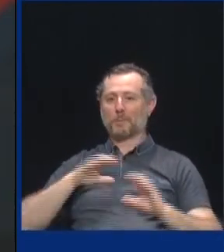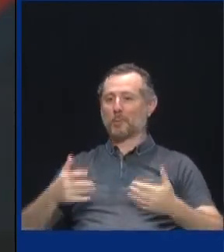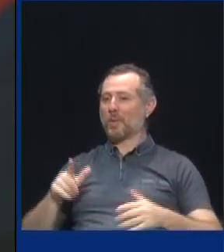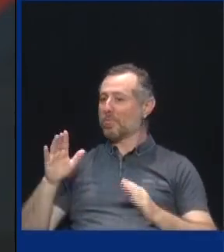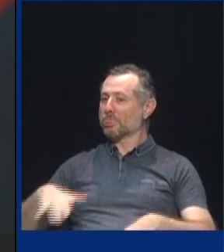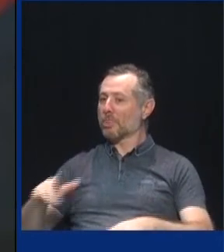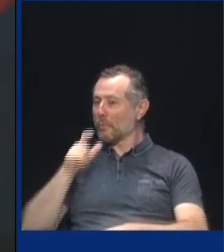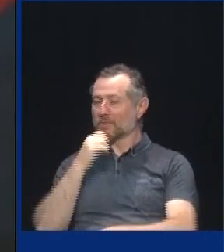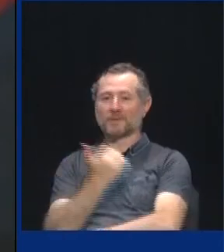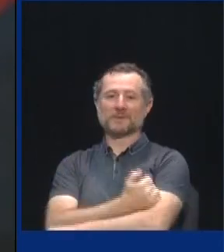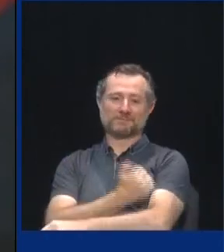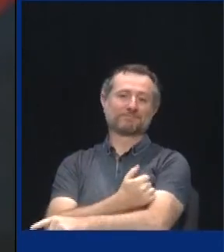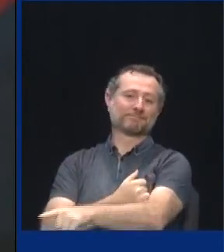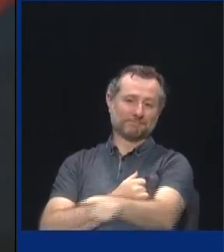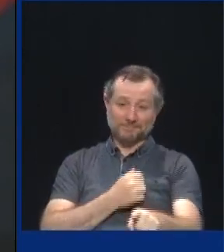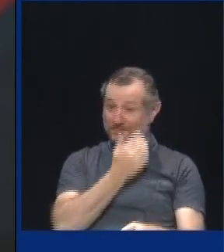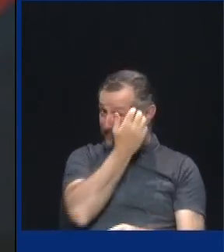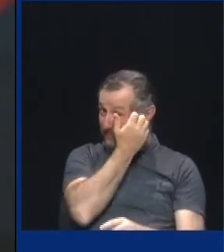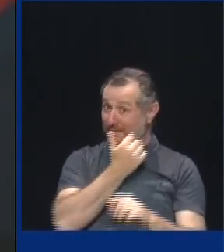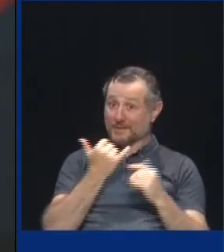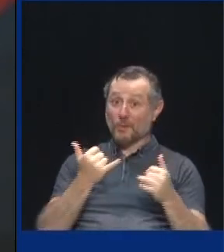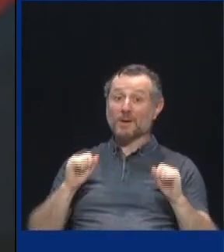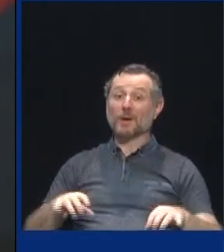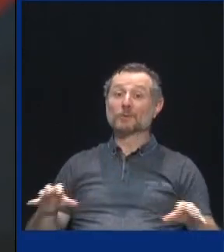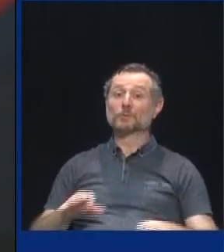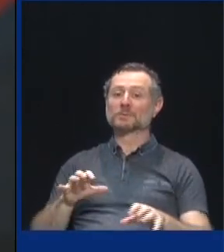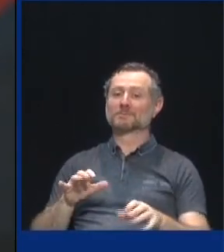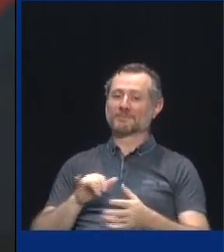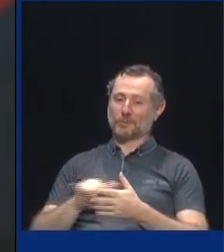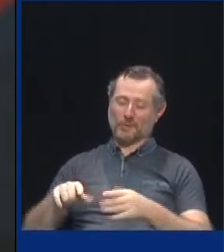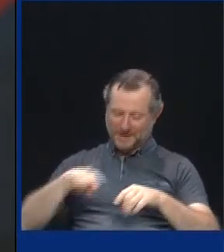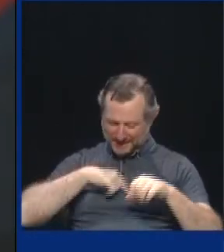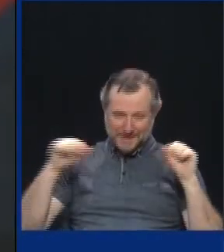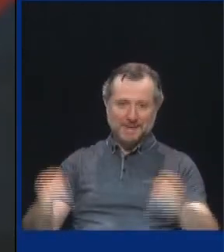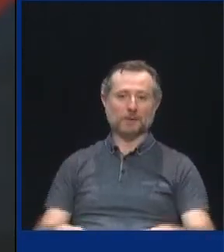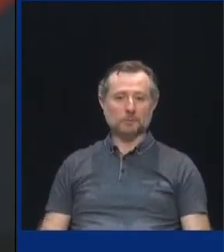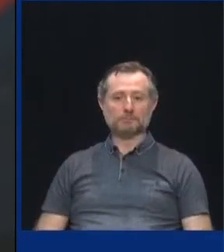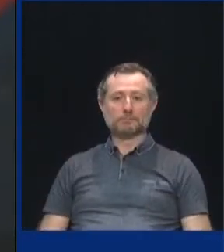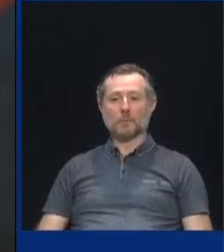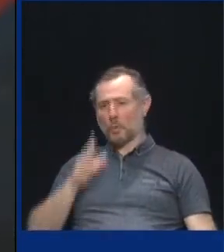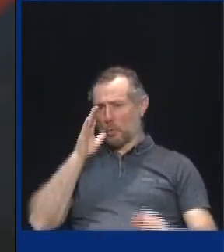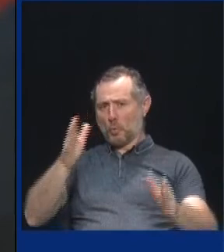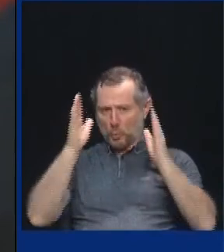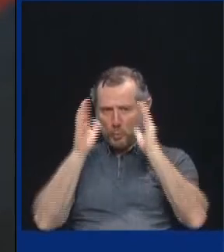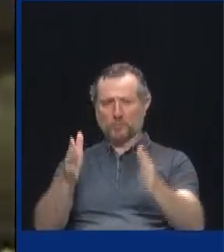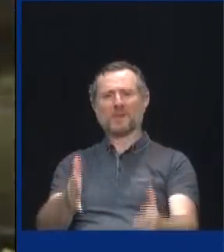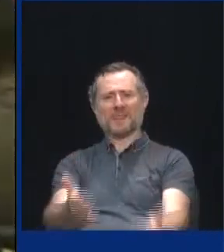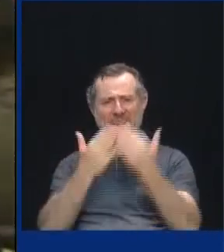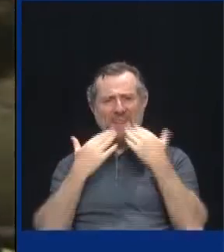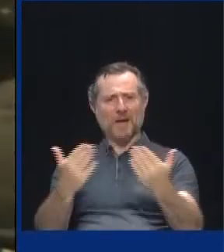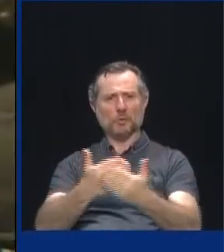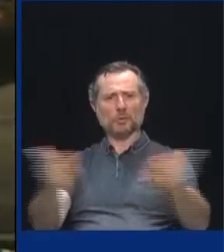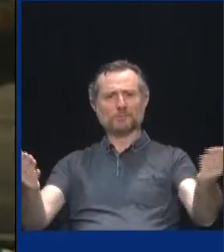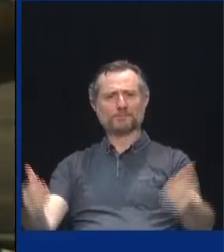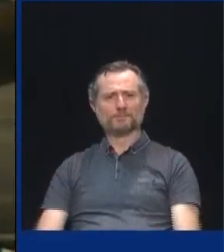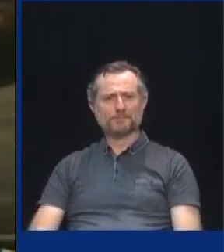TO STOP THE SPREAD OF COVID AMONG UNVACCINATED POPULATIONS. IF ANYBODY CAN DO IT, NEW YORK CAN DO IT.